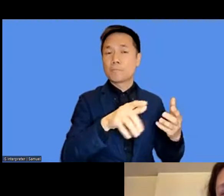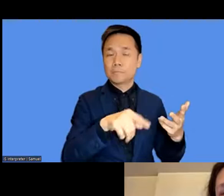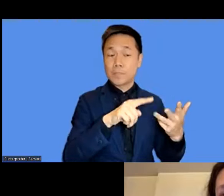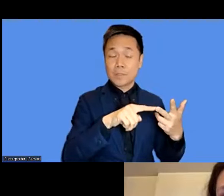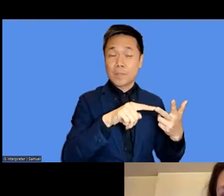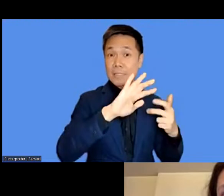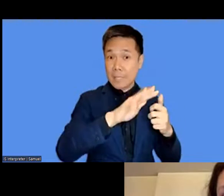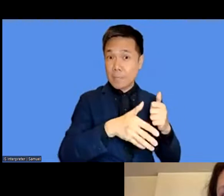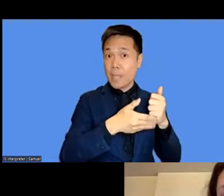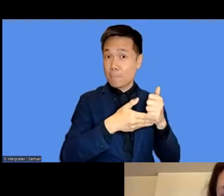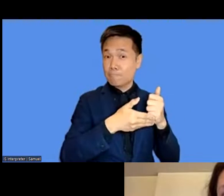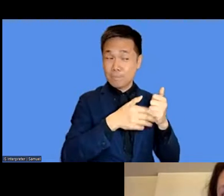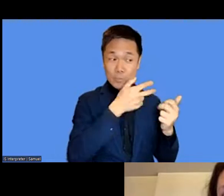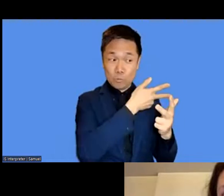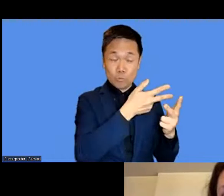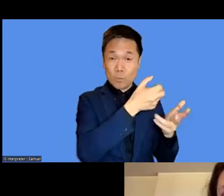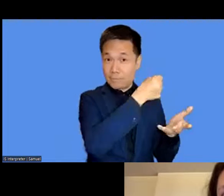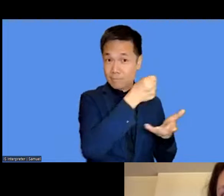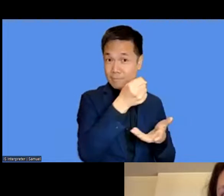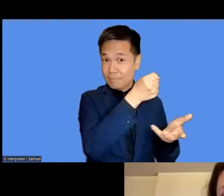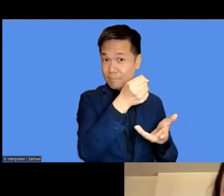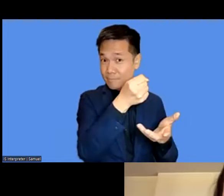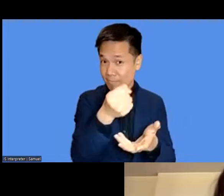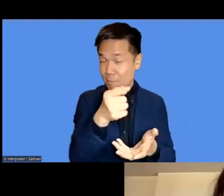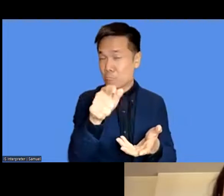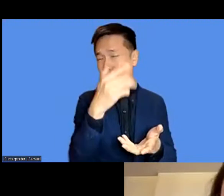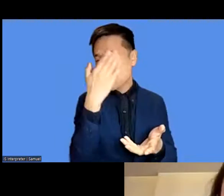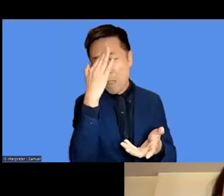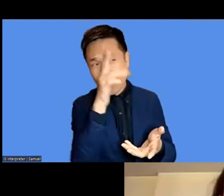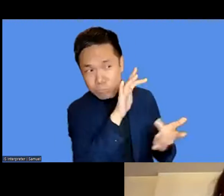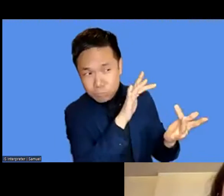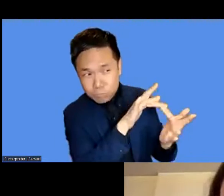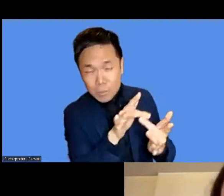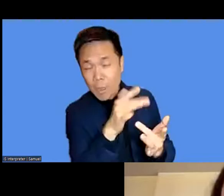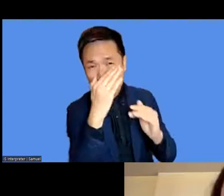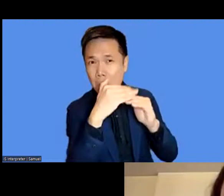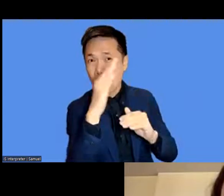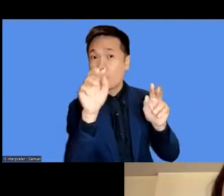if you have ideas for other things we should be talking about because we would love to have a good series of webinars.